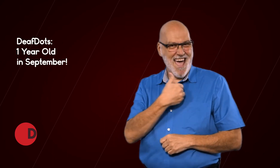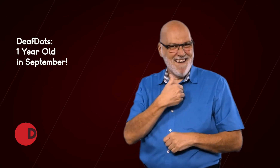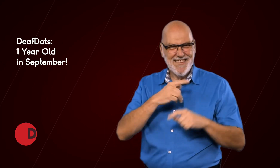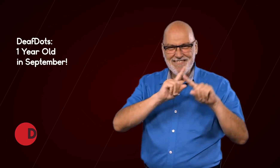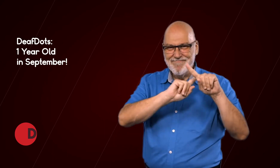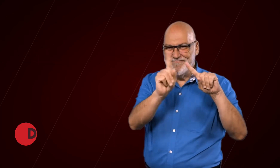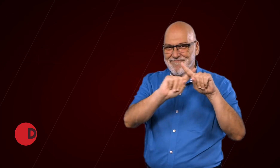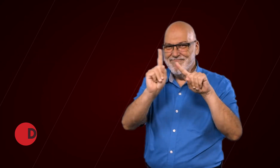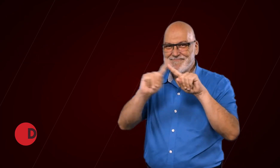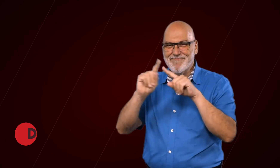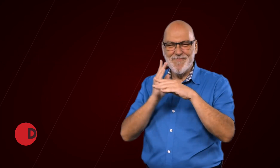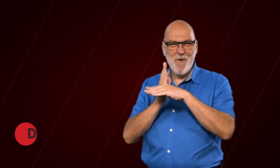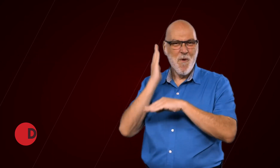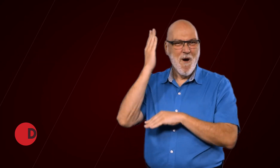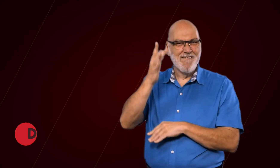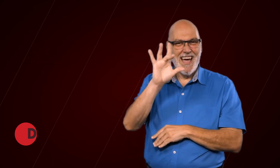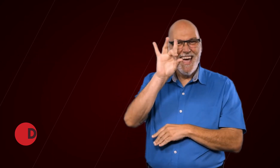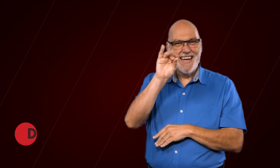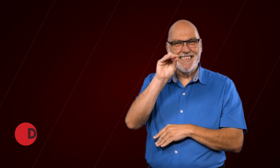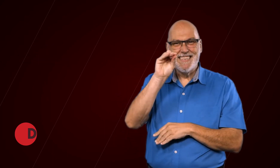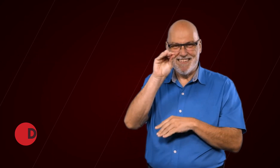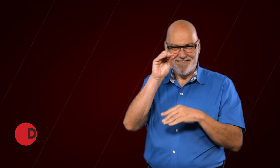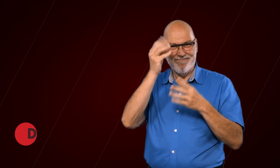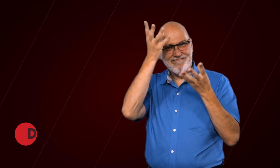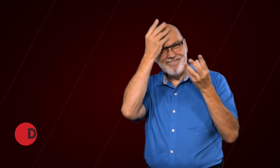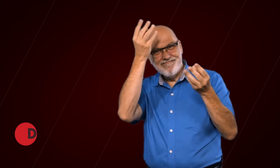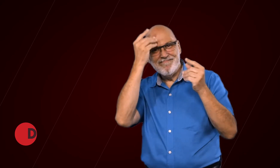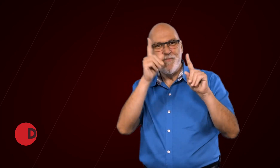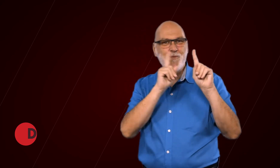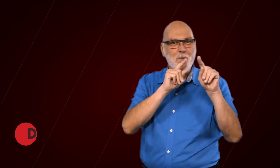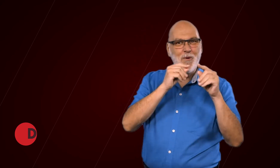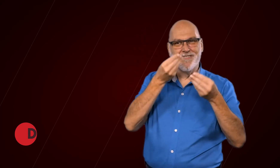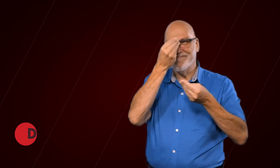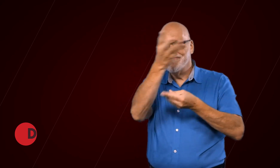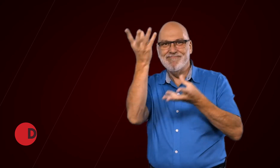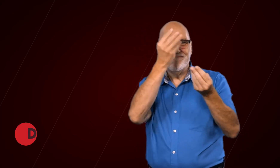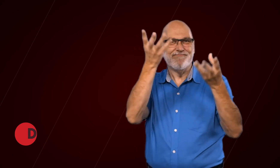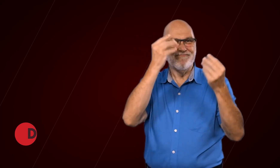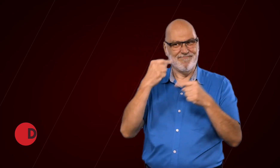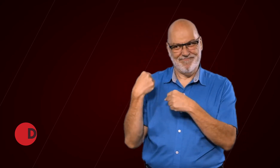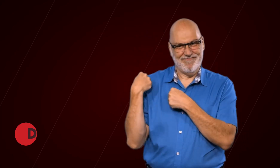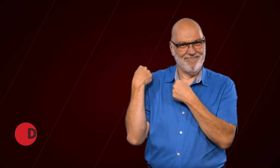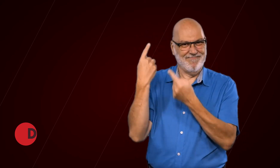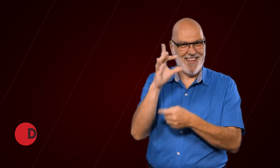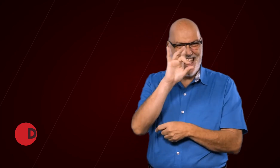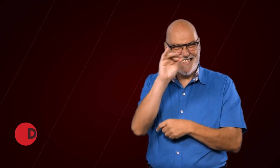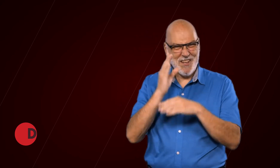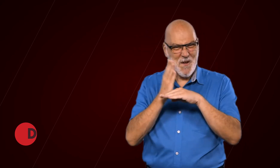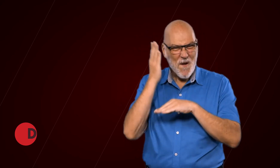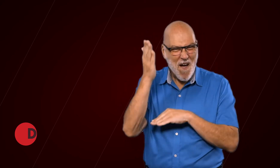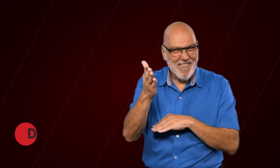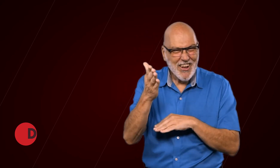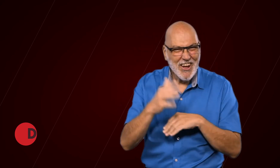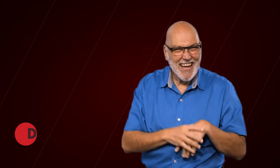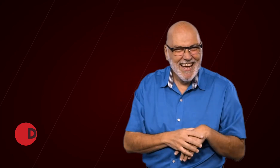We have done over 80 “Alerts & News” reports so far.